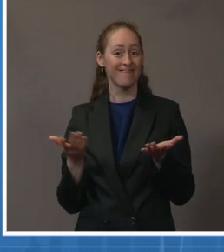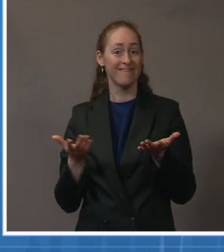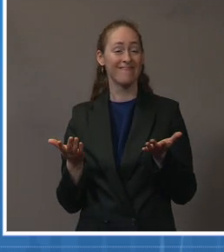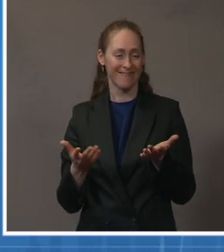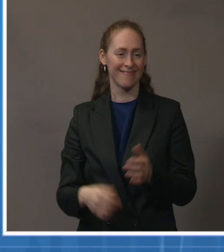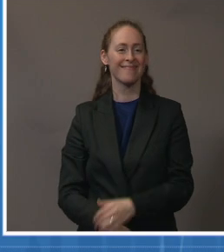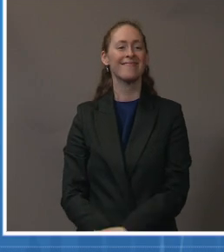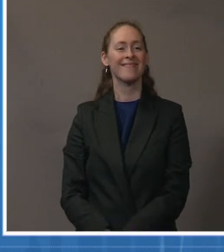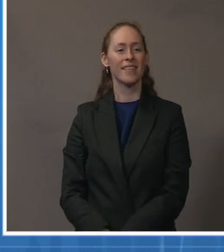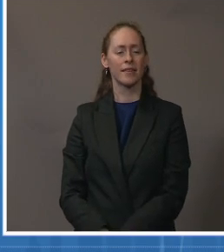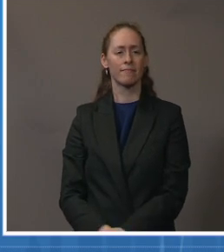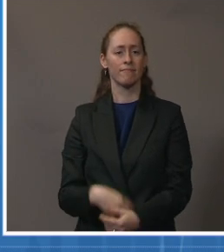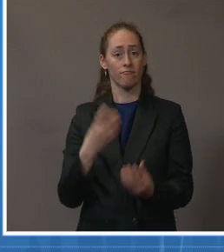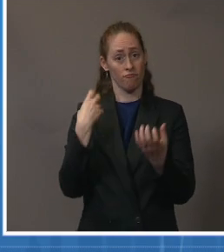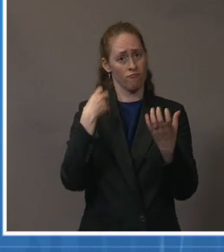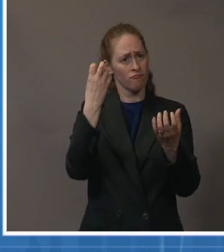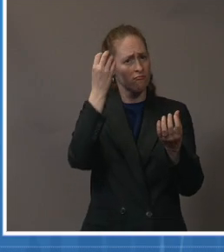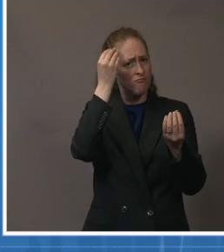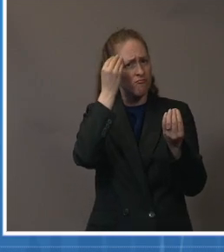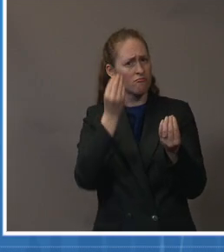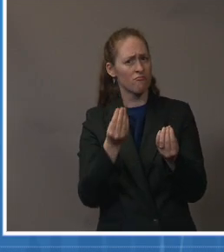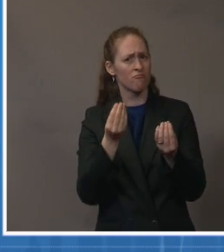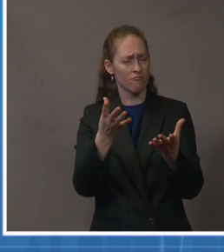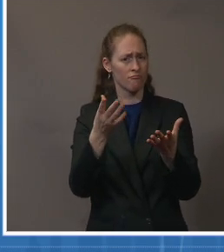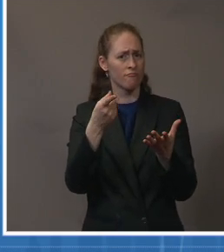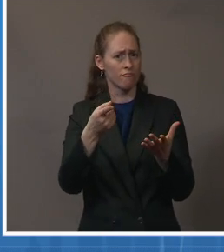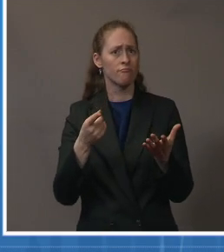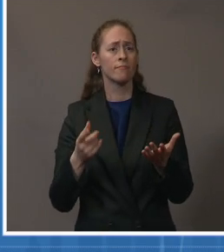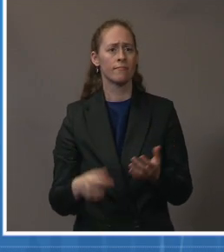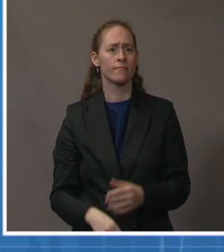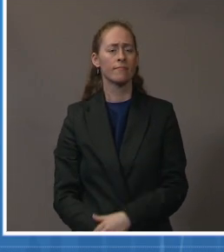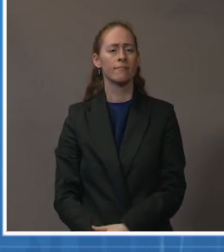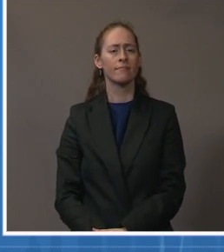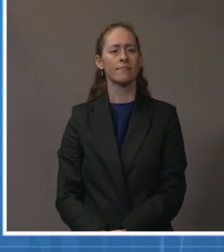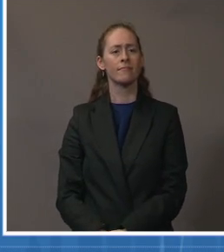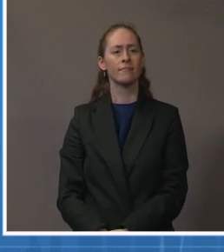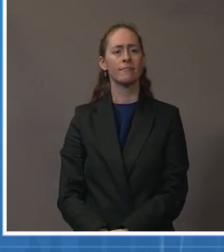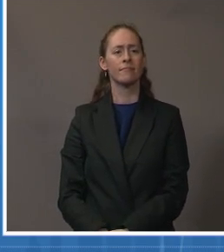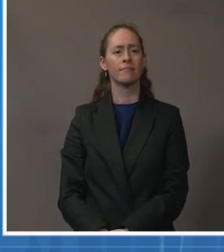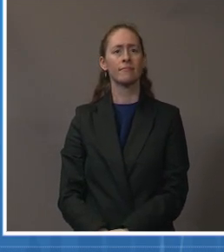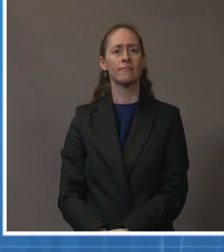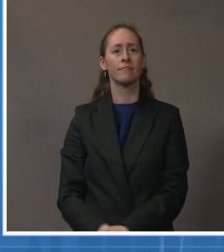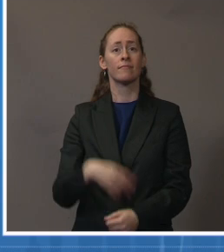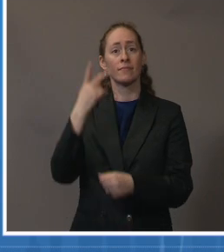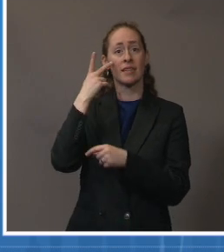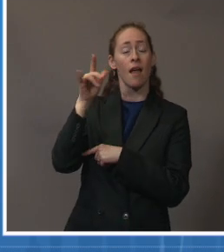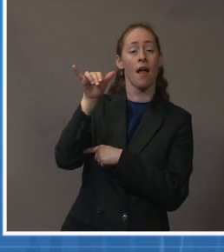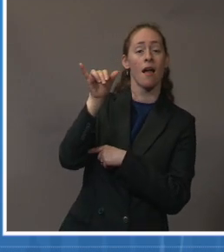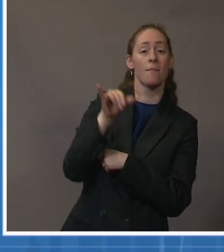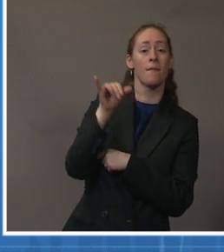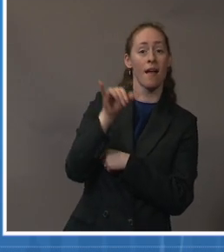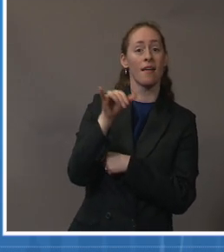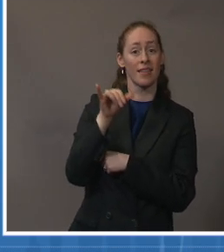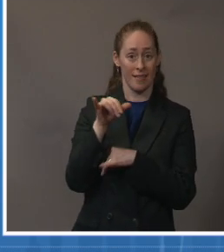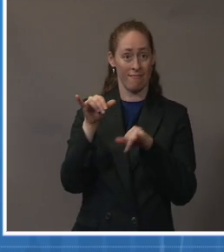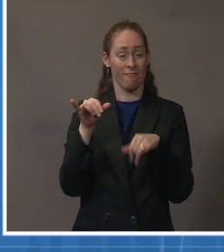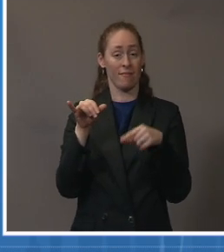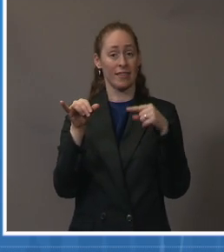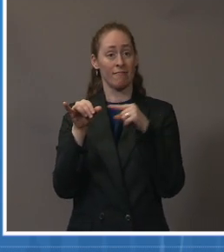and that is monoclonal antibodies, two of which -- the Regeneron combination and Eli Lilly combination --